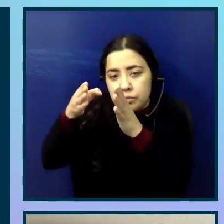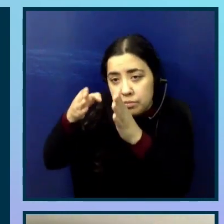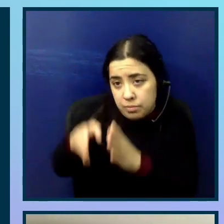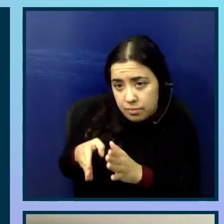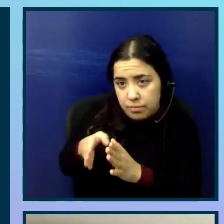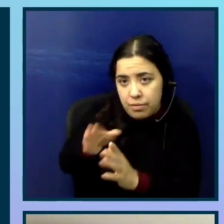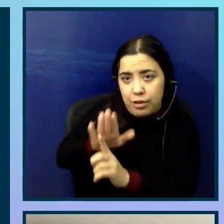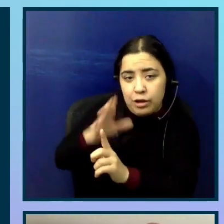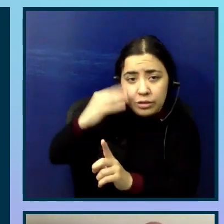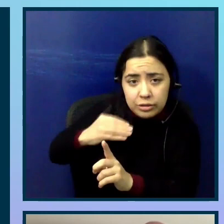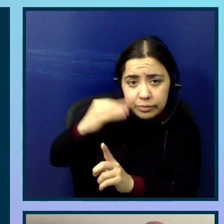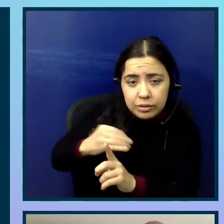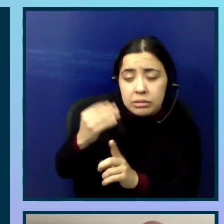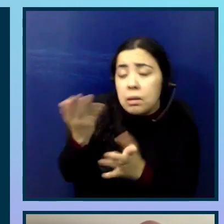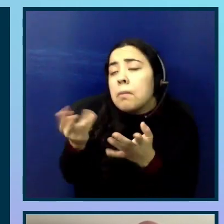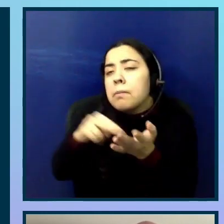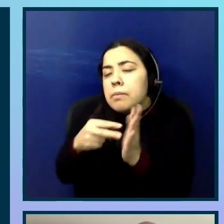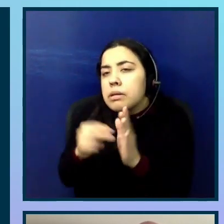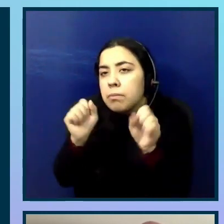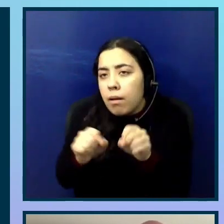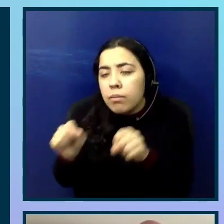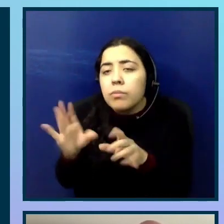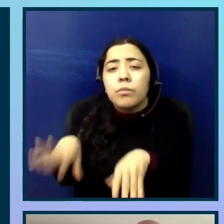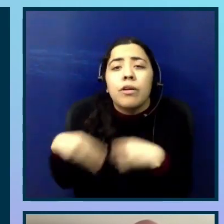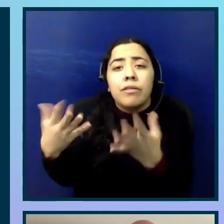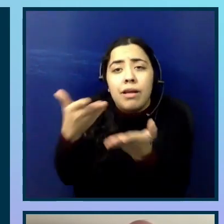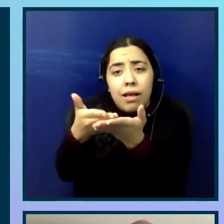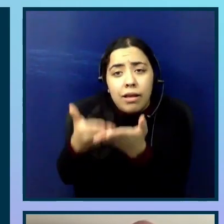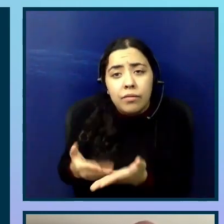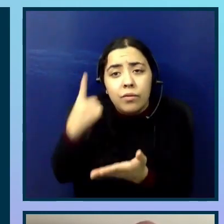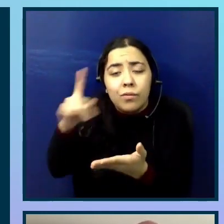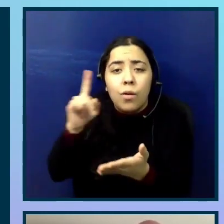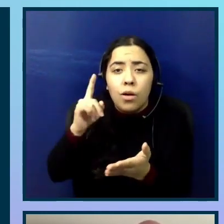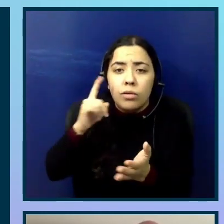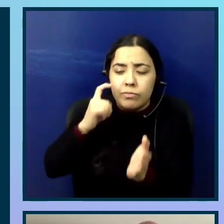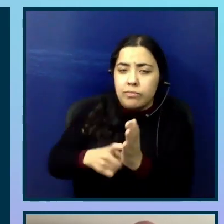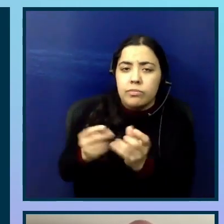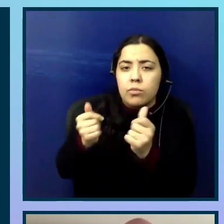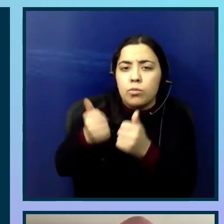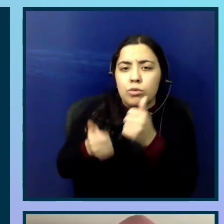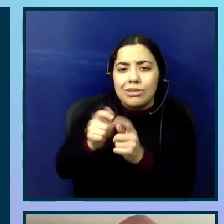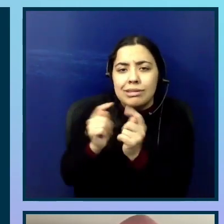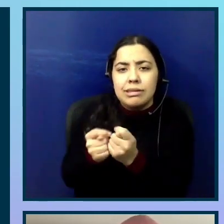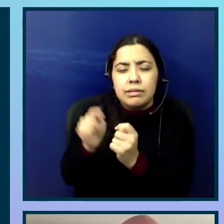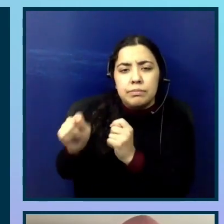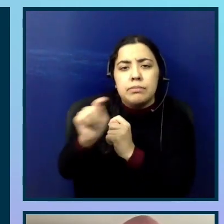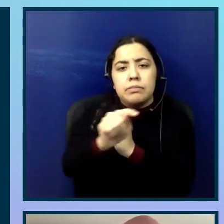So it is possible to provide evidence to identify which teams are most in need of support and training.